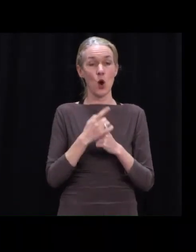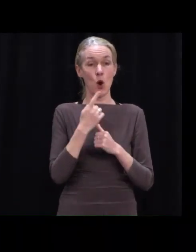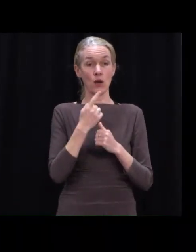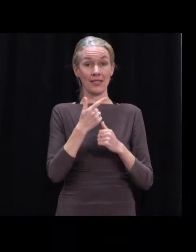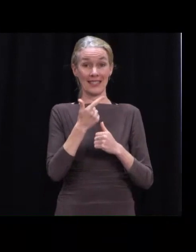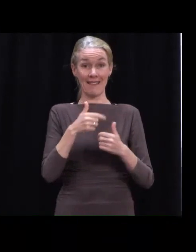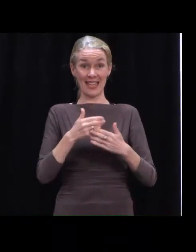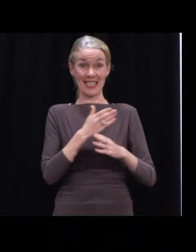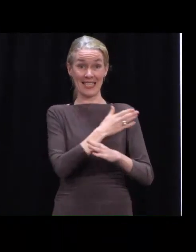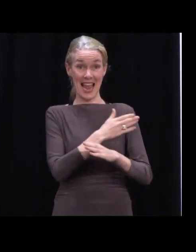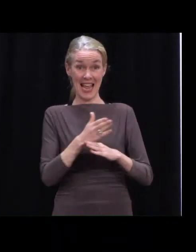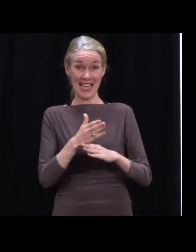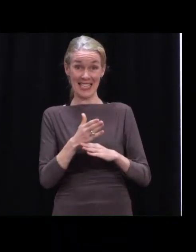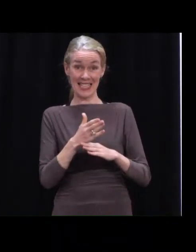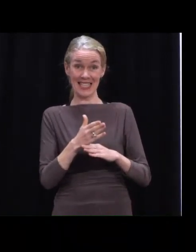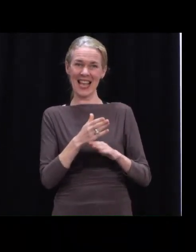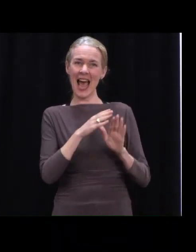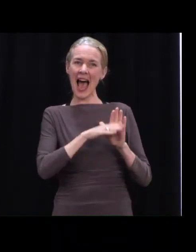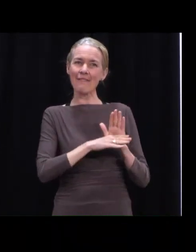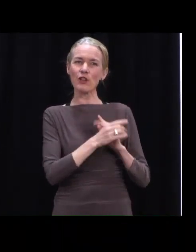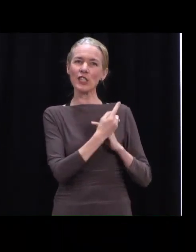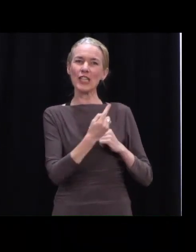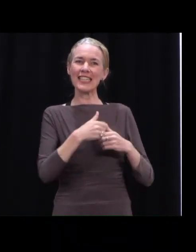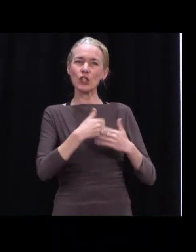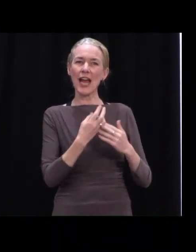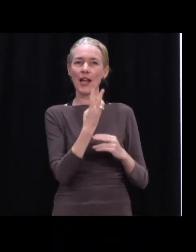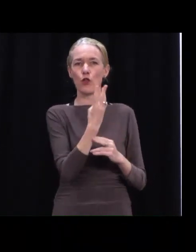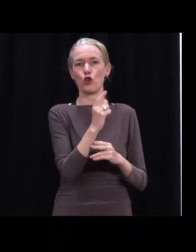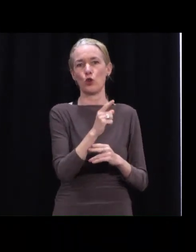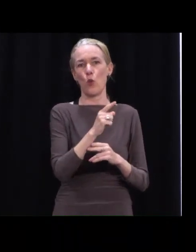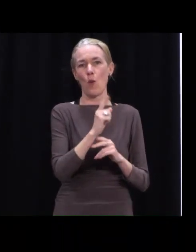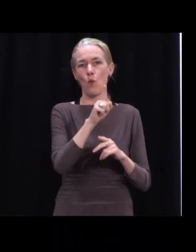16,757 tests processed in